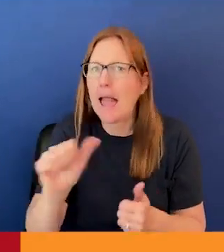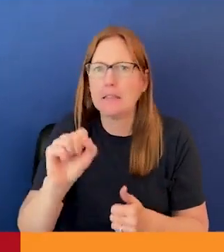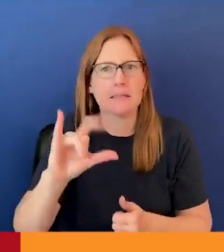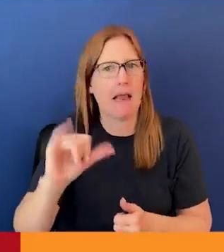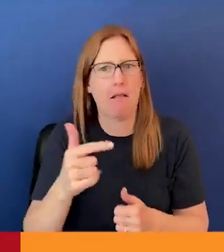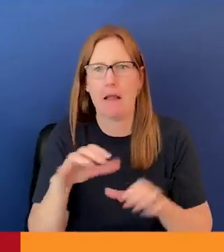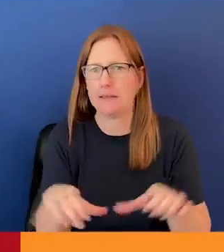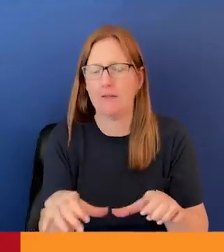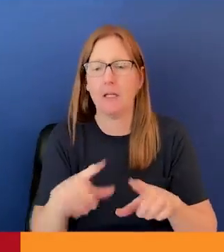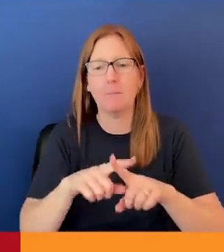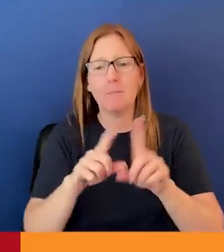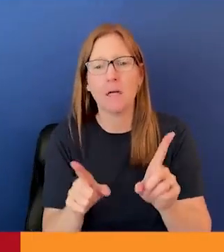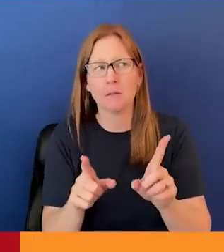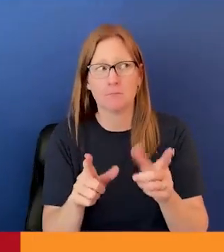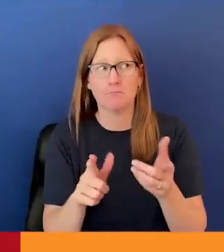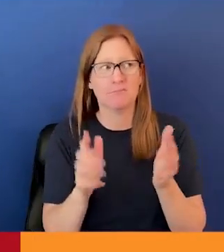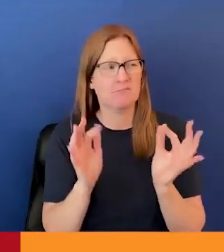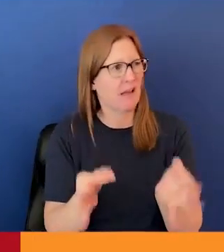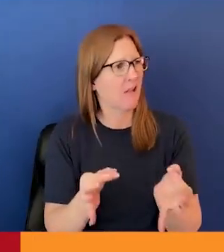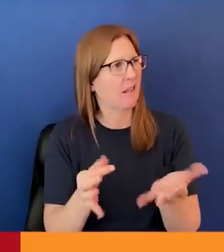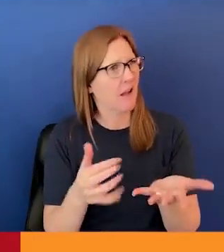But, there's certainly I would imagine, many opportunities